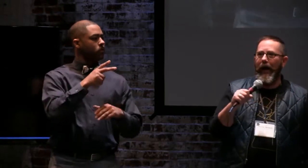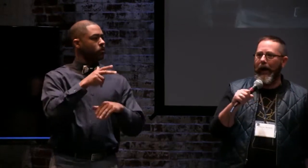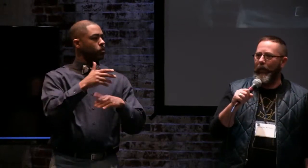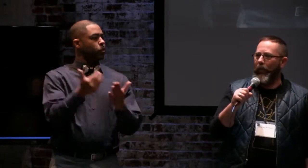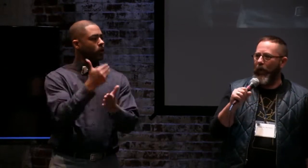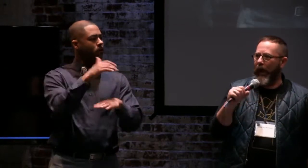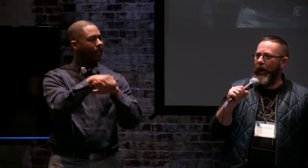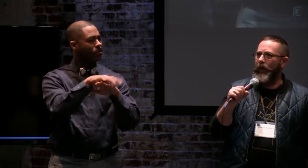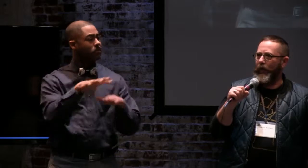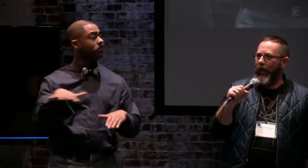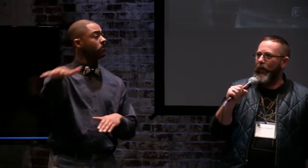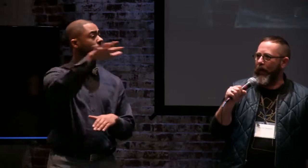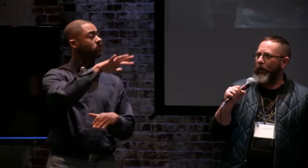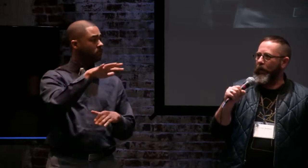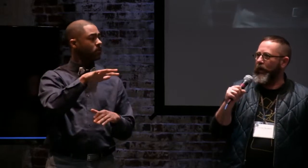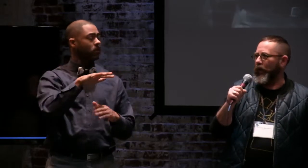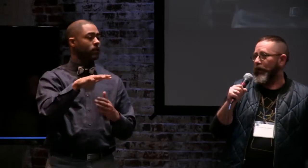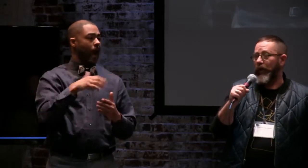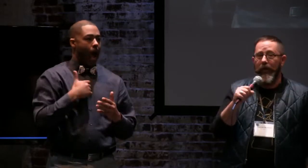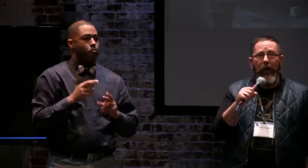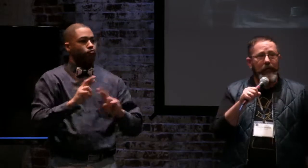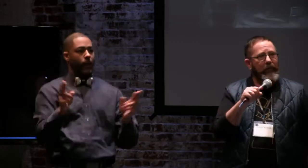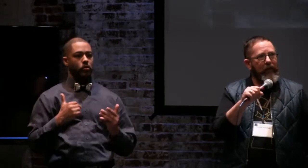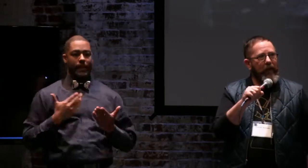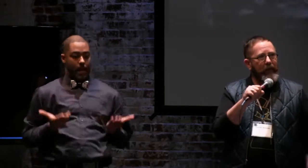I am ready to be one of those resources, so thank you.